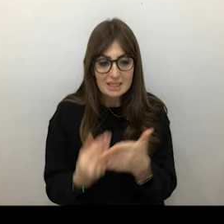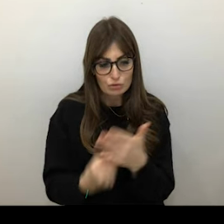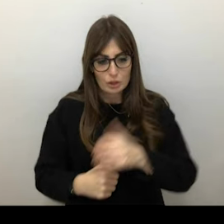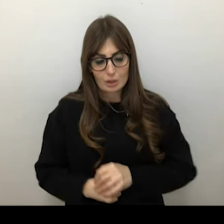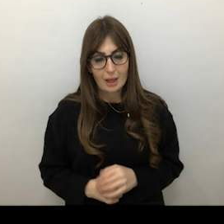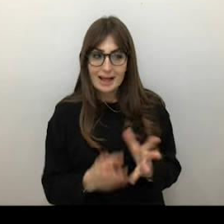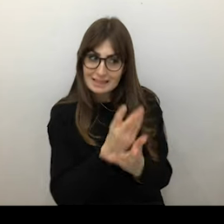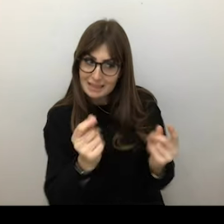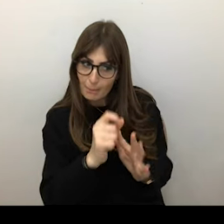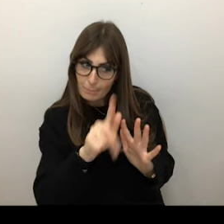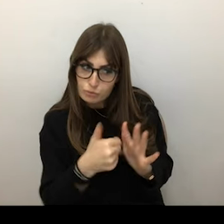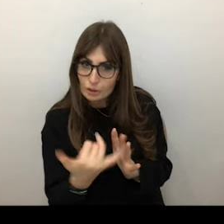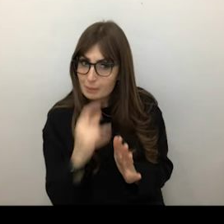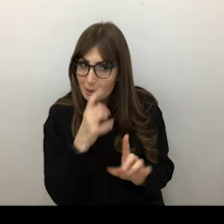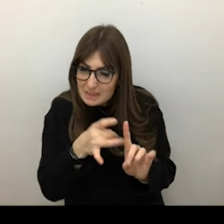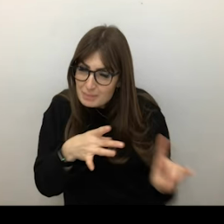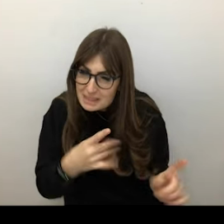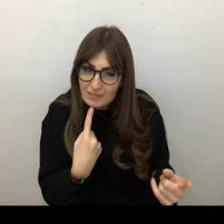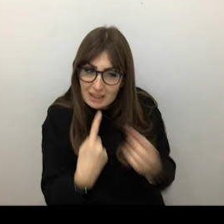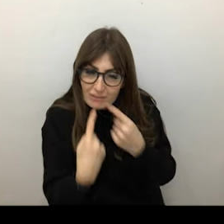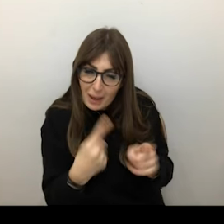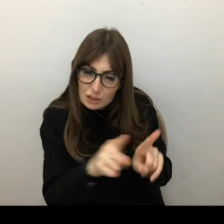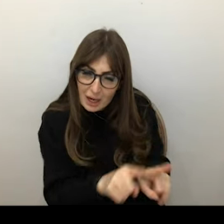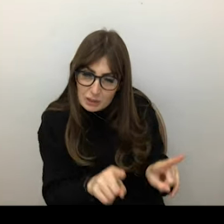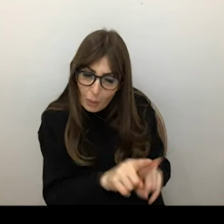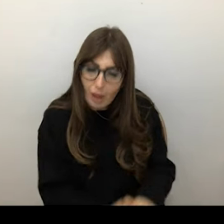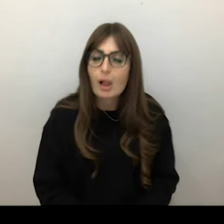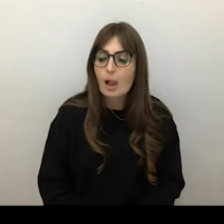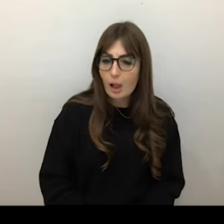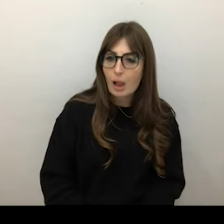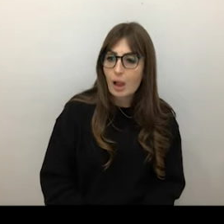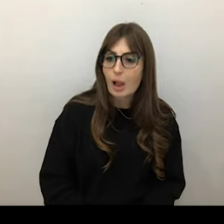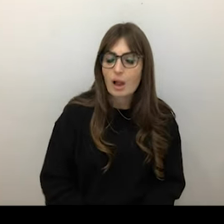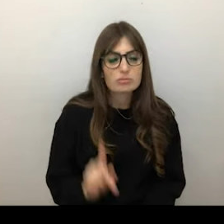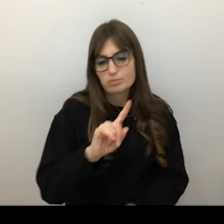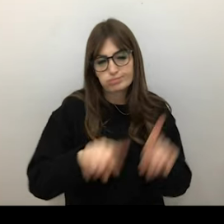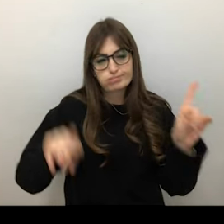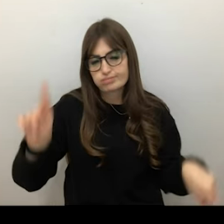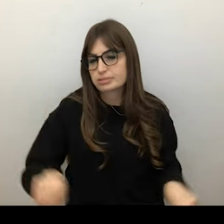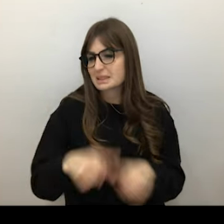projects may also be asked for project-specific information. The materials will be different for each stream,